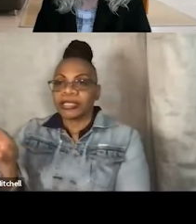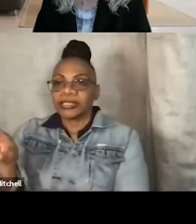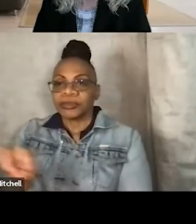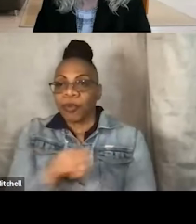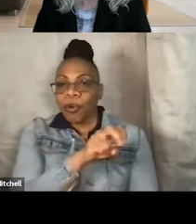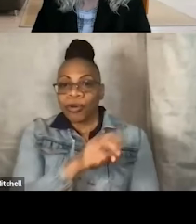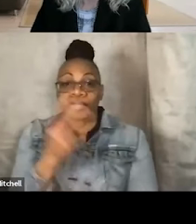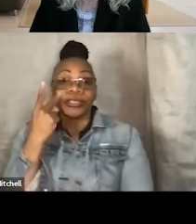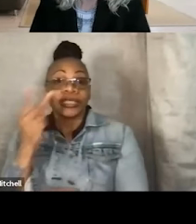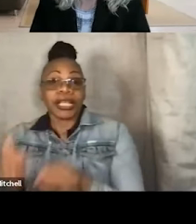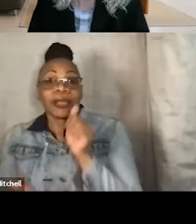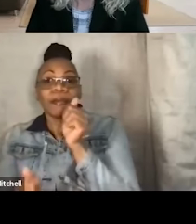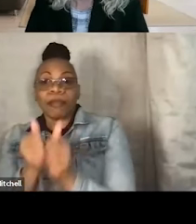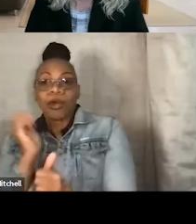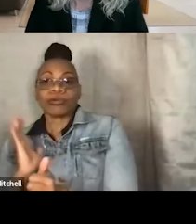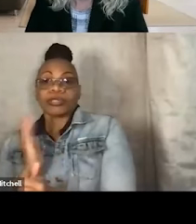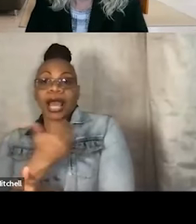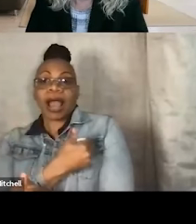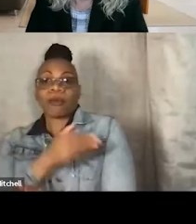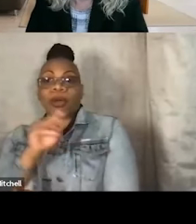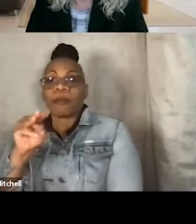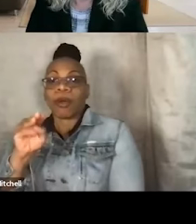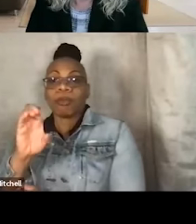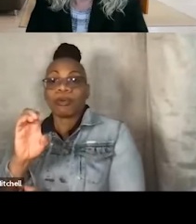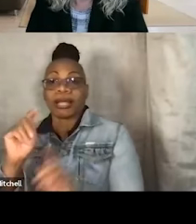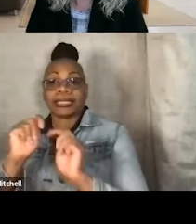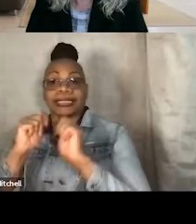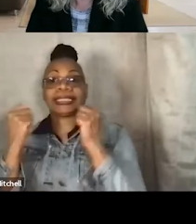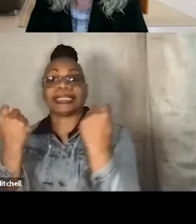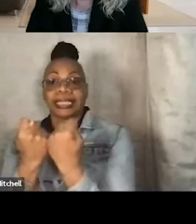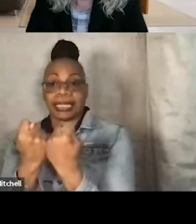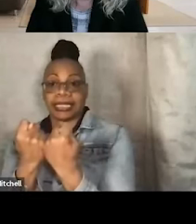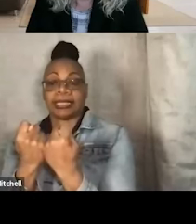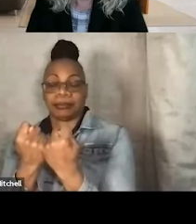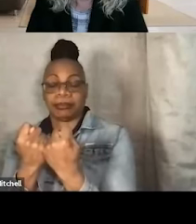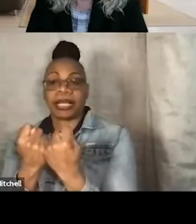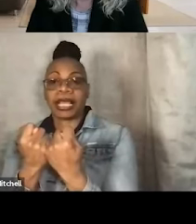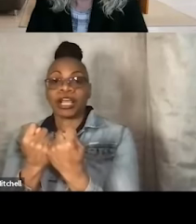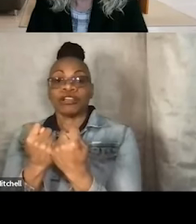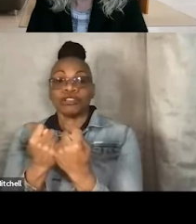have been by our mobile crisis teams. And transporting to,